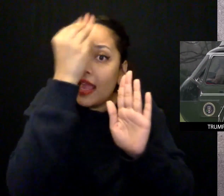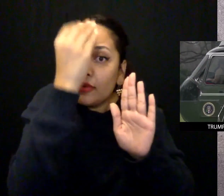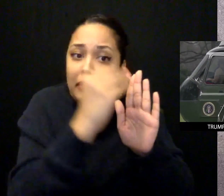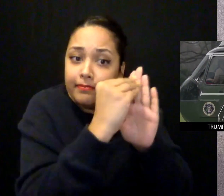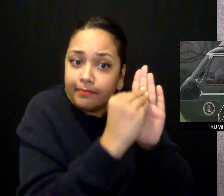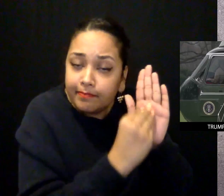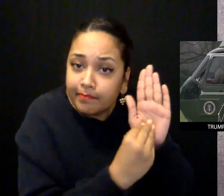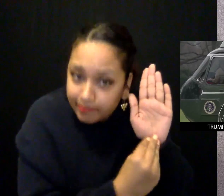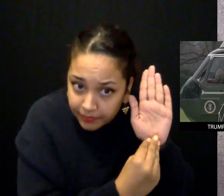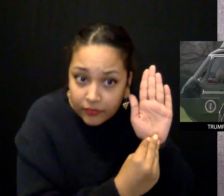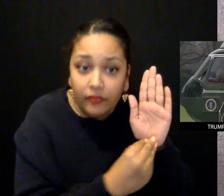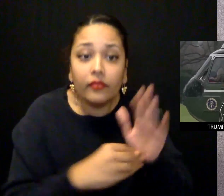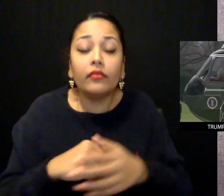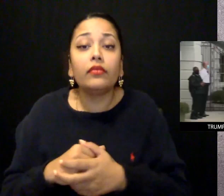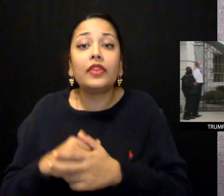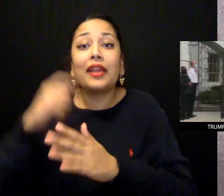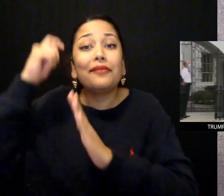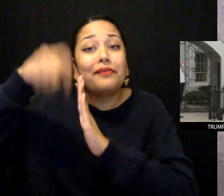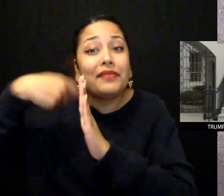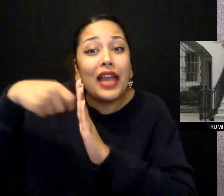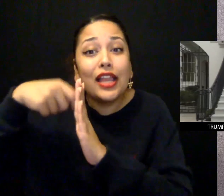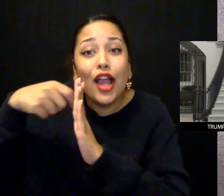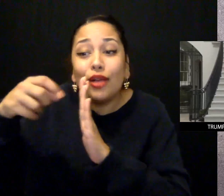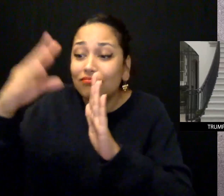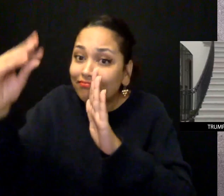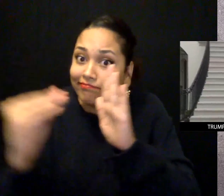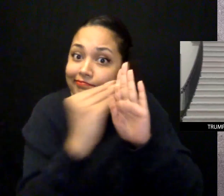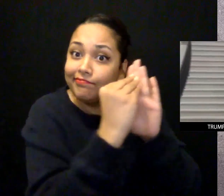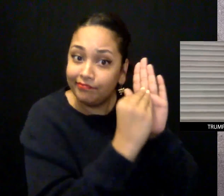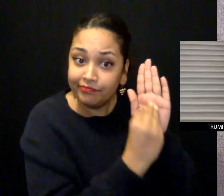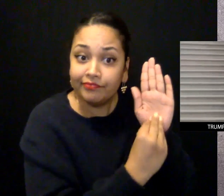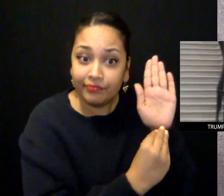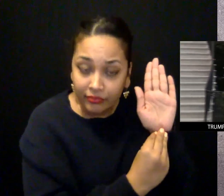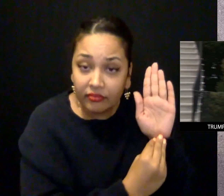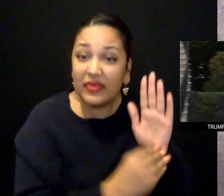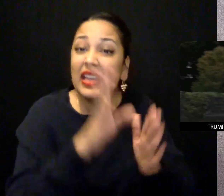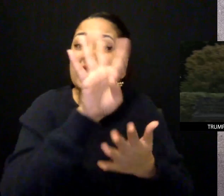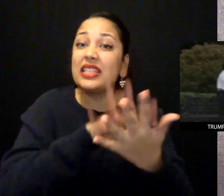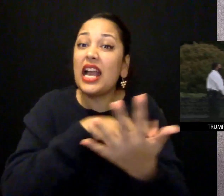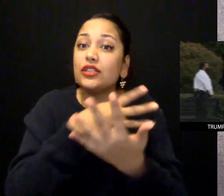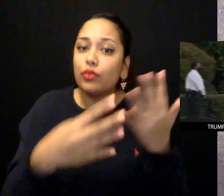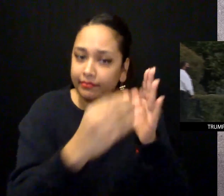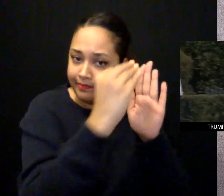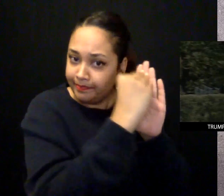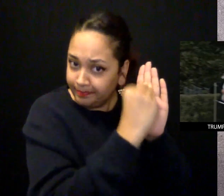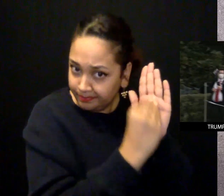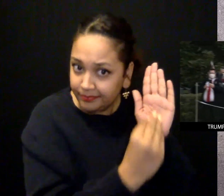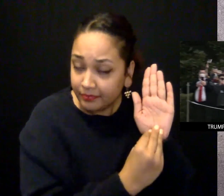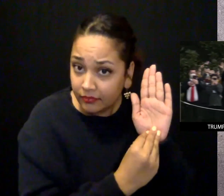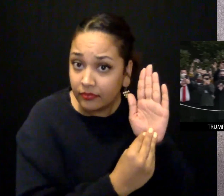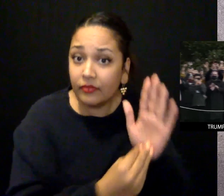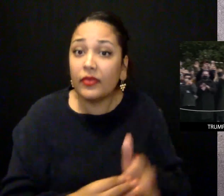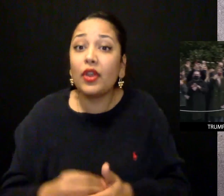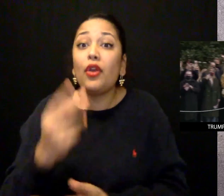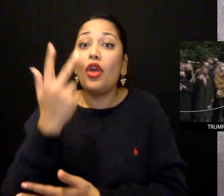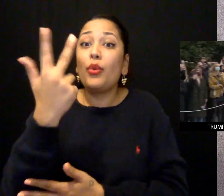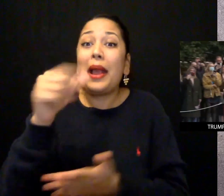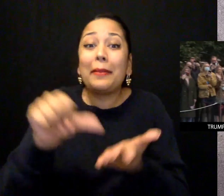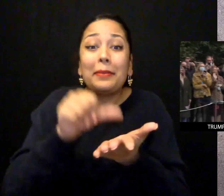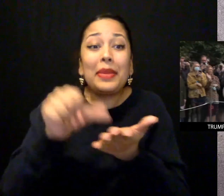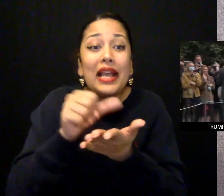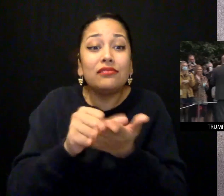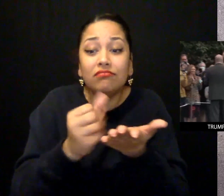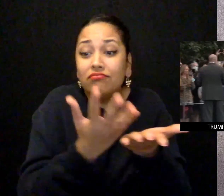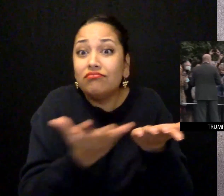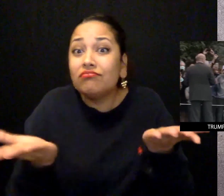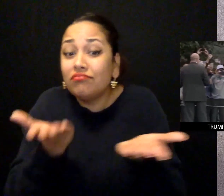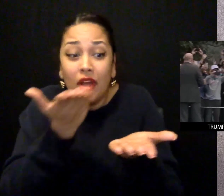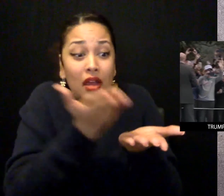and says it will began handing over White House call logs video logs and schedules